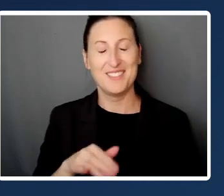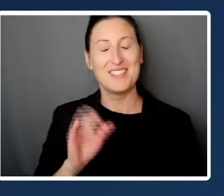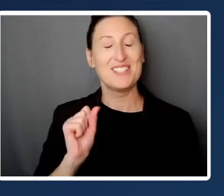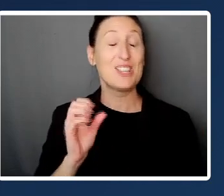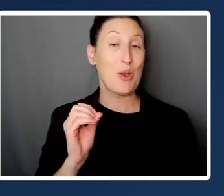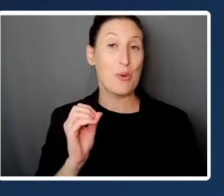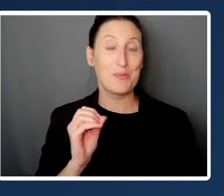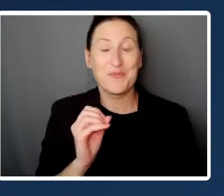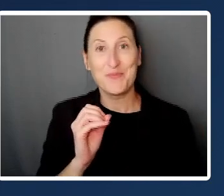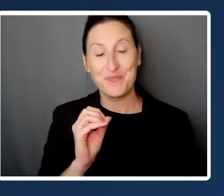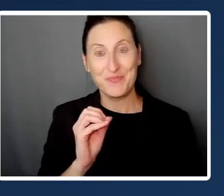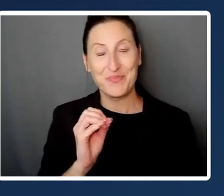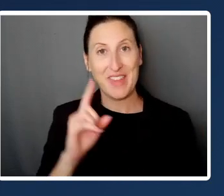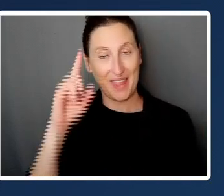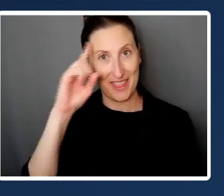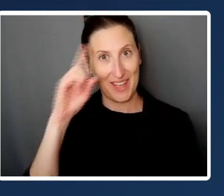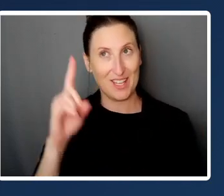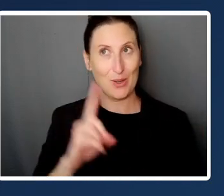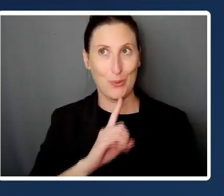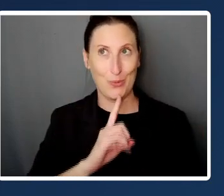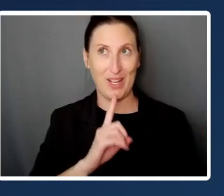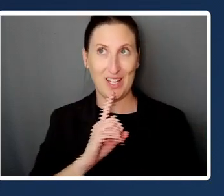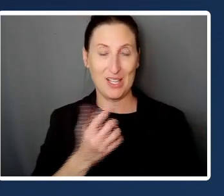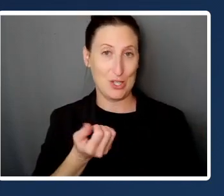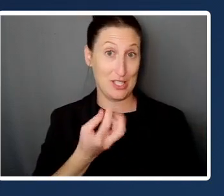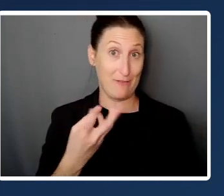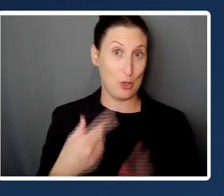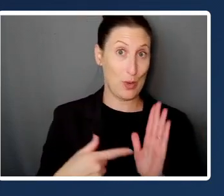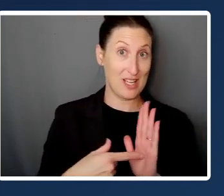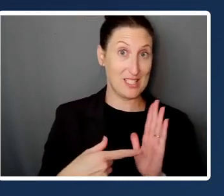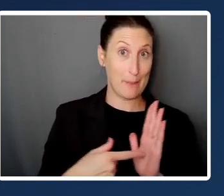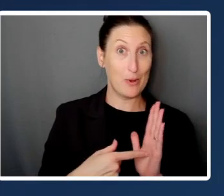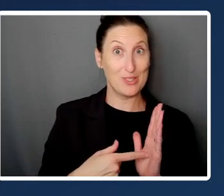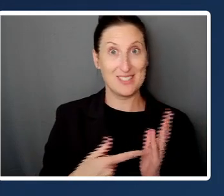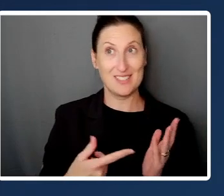I think it's just like -- I think there's a couple examples that hopefully, can get you all going.